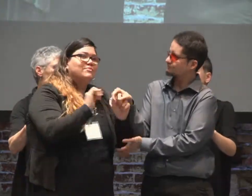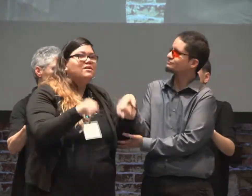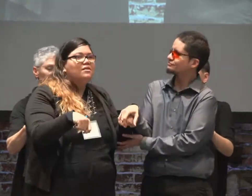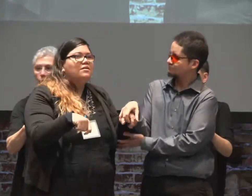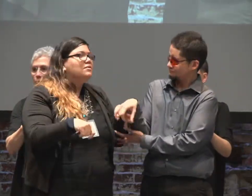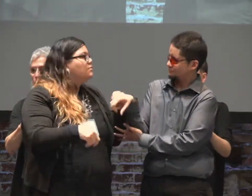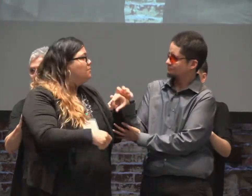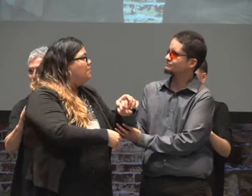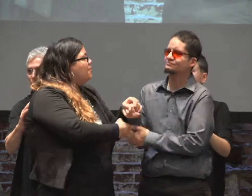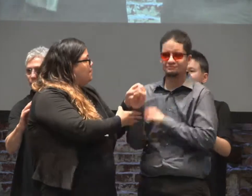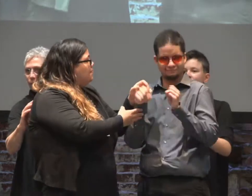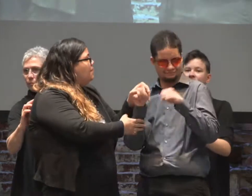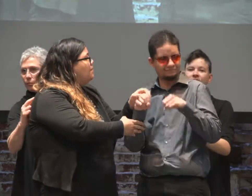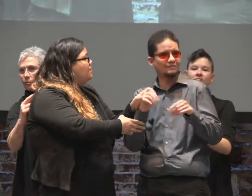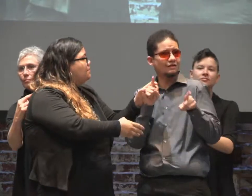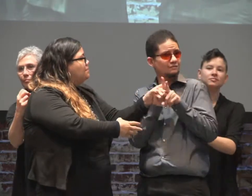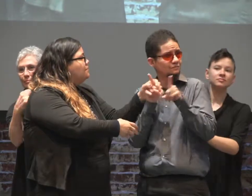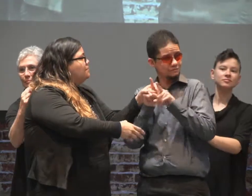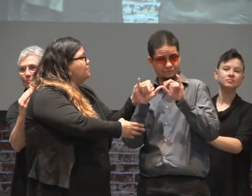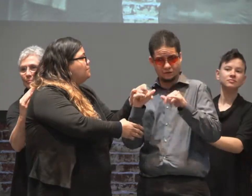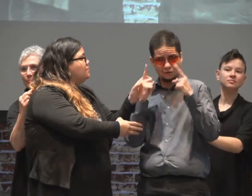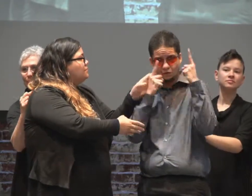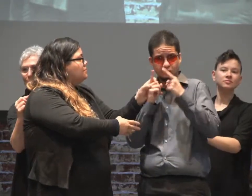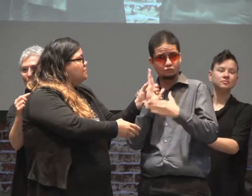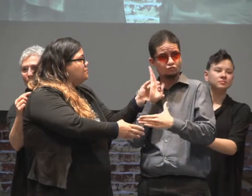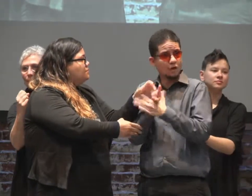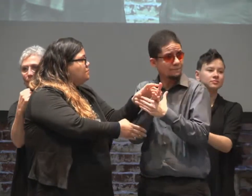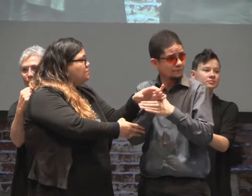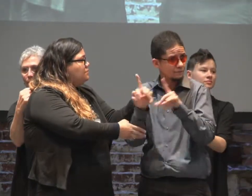put your hand on our shoulder, let us know you're there, and make us part of the group.